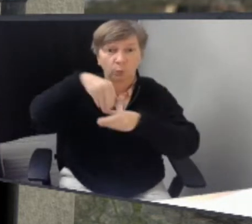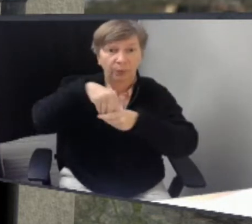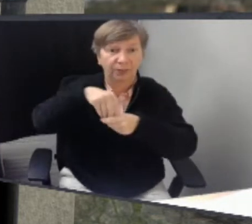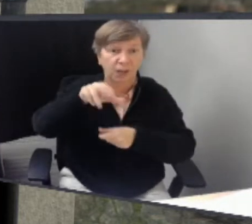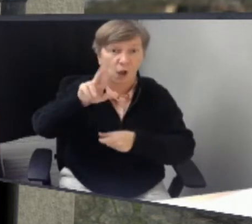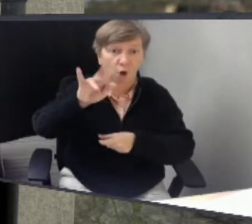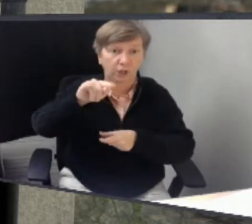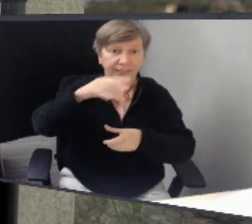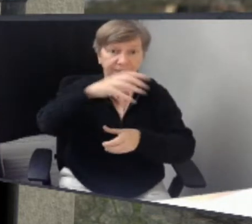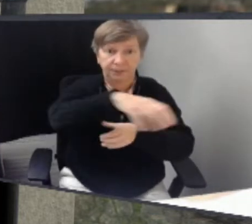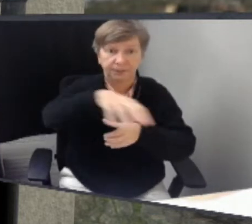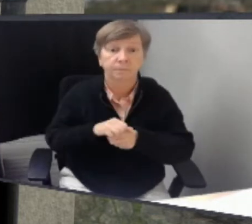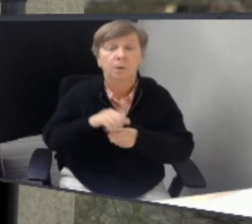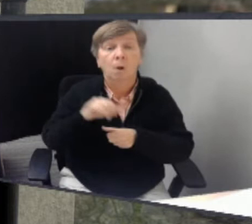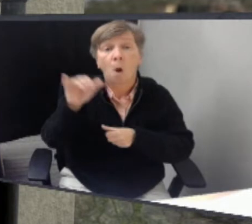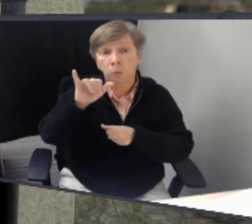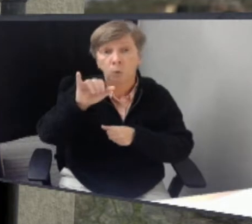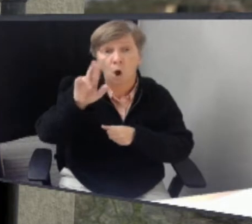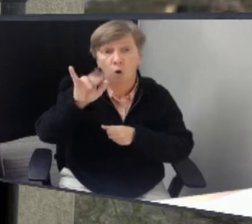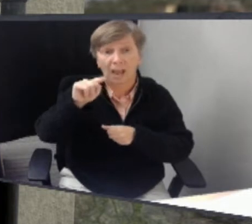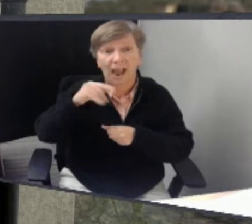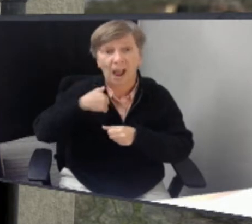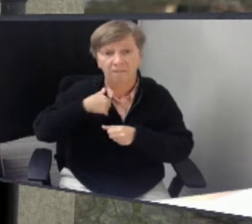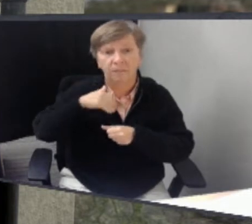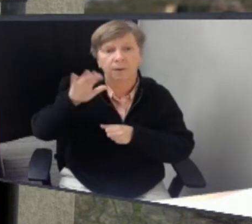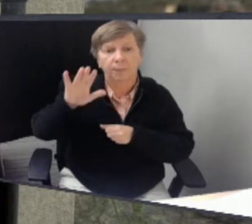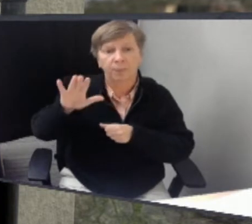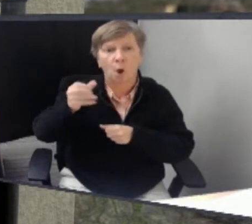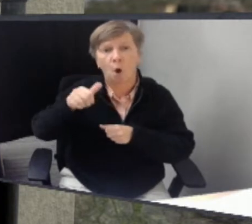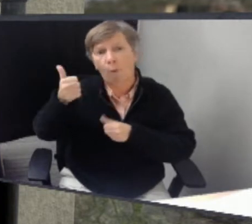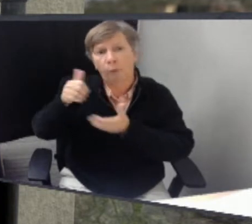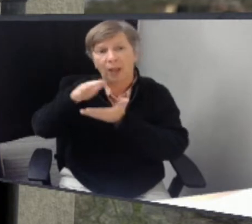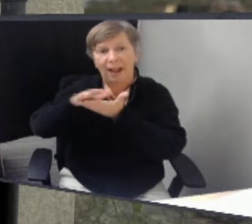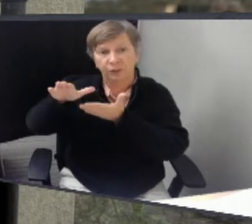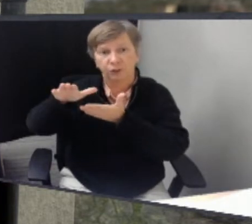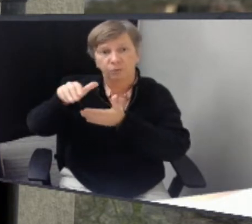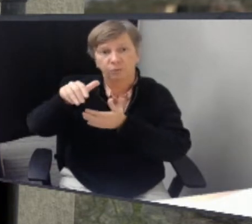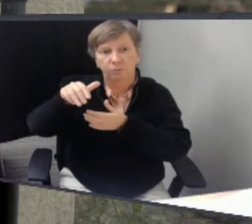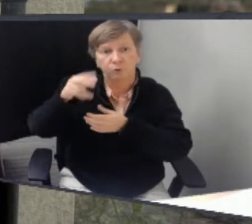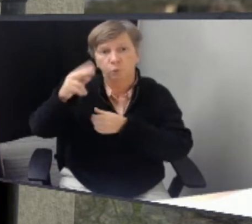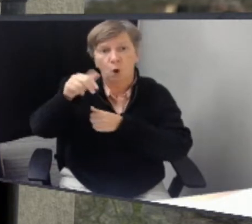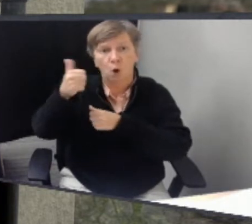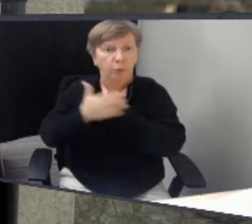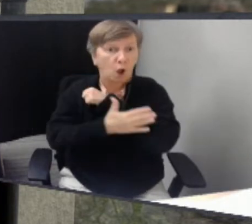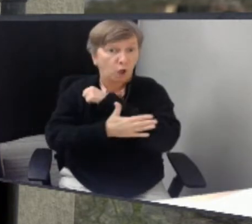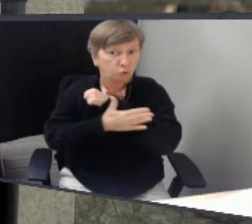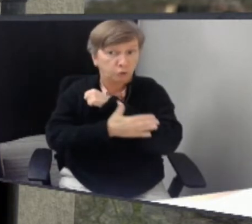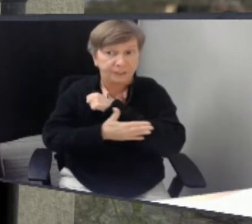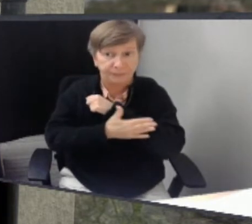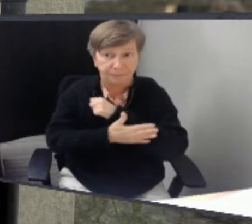hearing. There are several different colleges that are part of RIT, we have quite a large campus, and